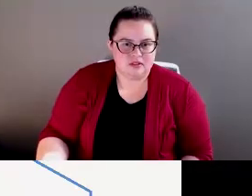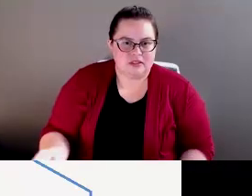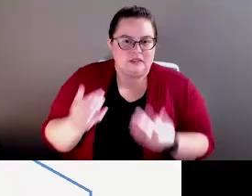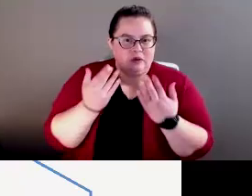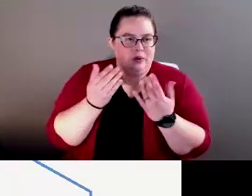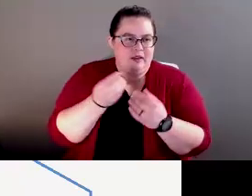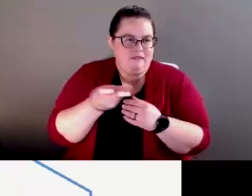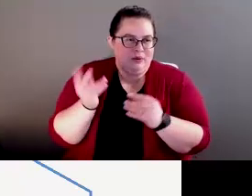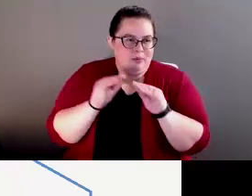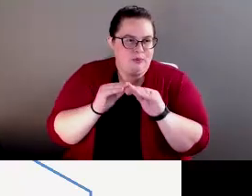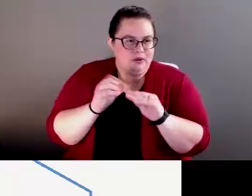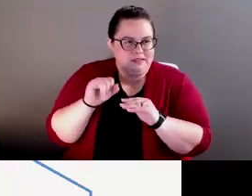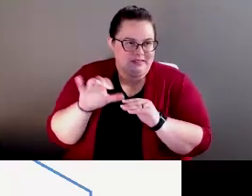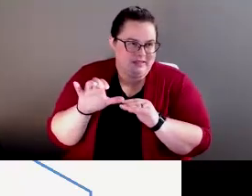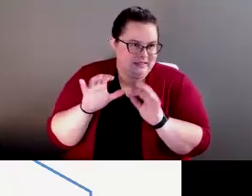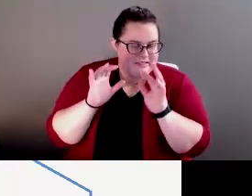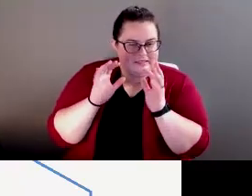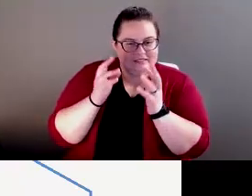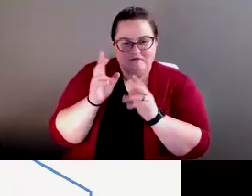To let folks in here.